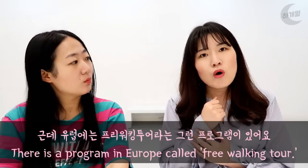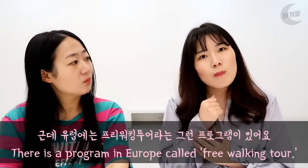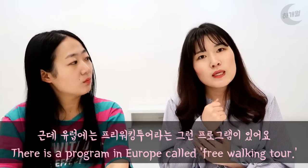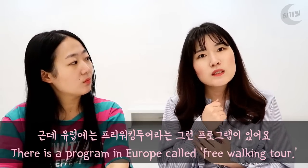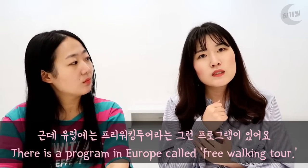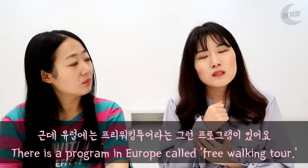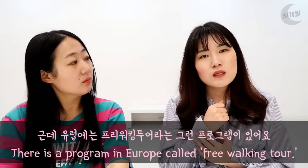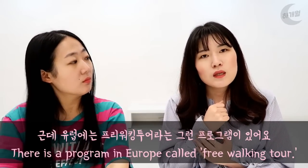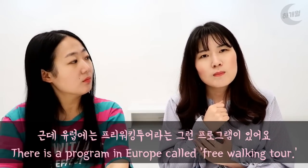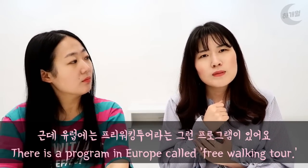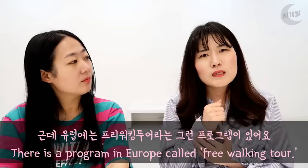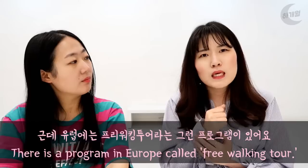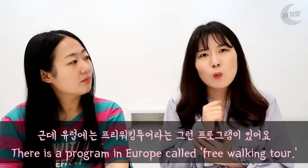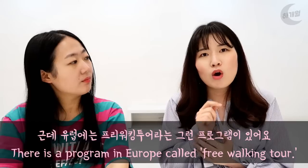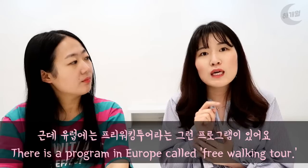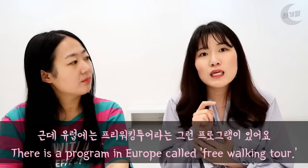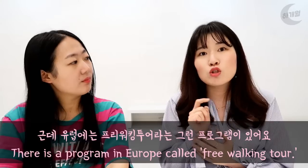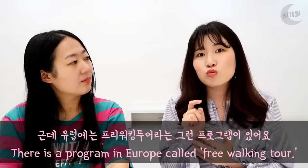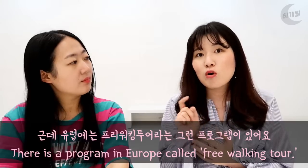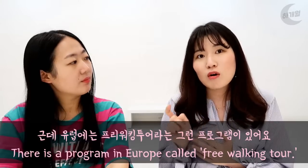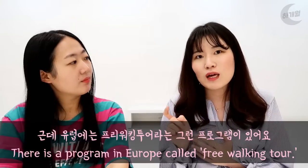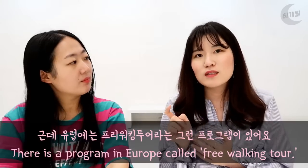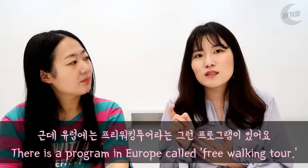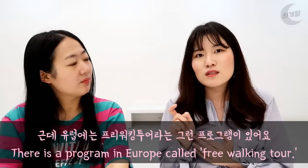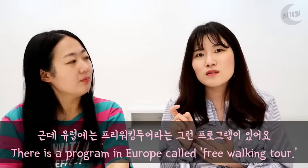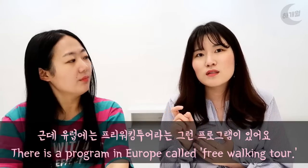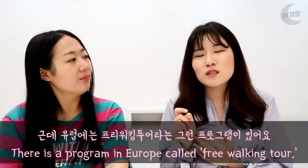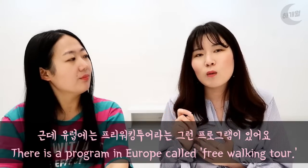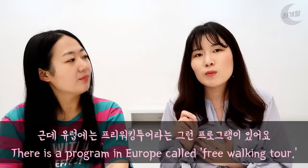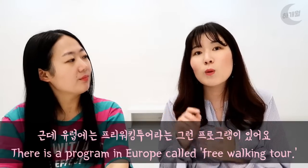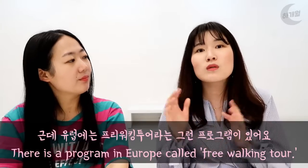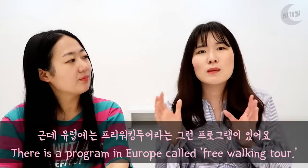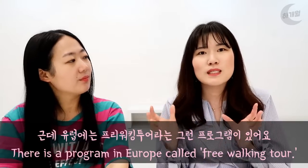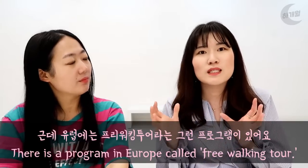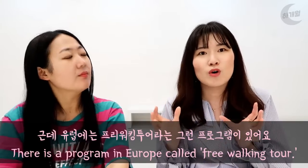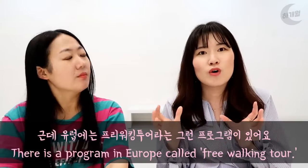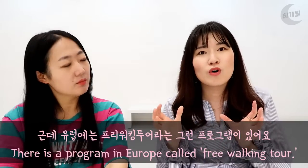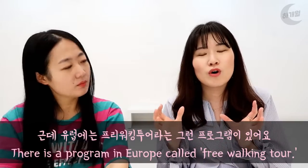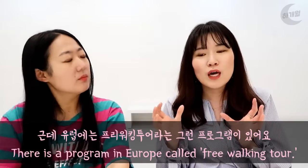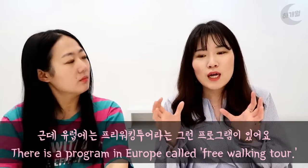There is a program in Europe called ‘free walking tour.’